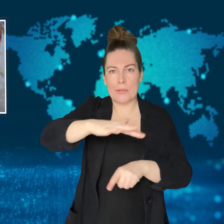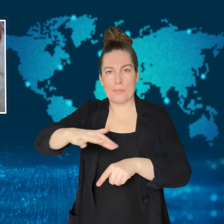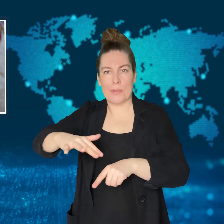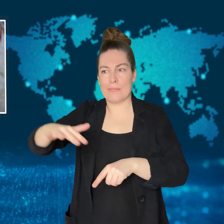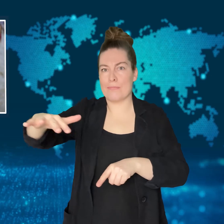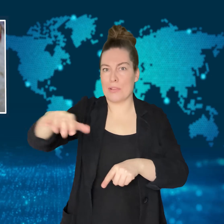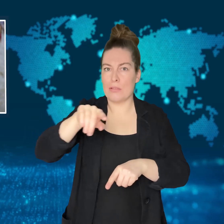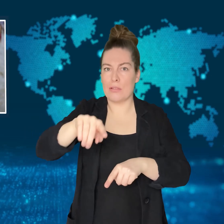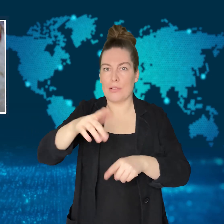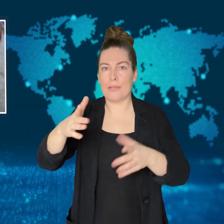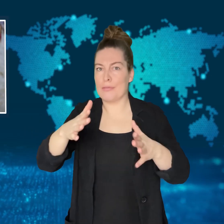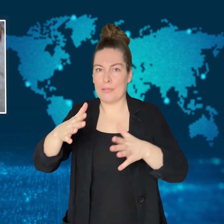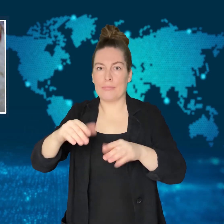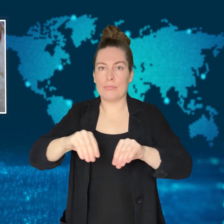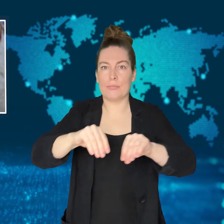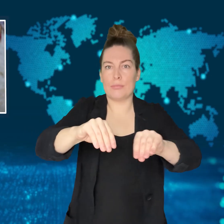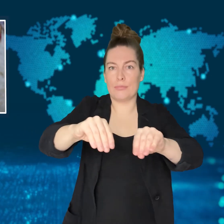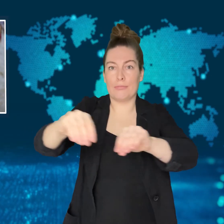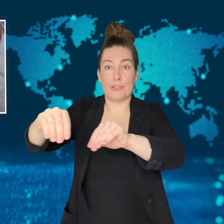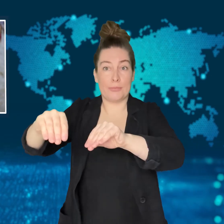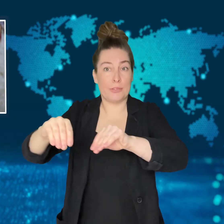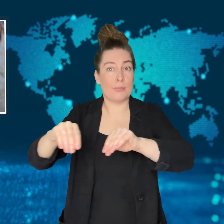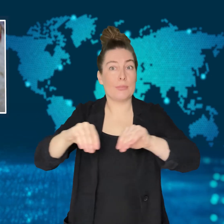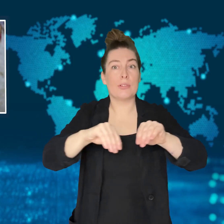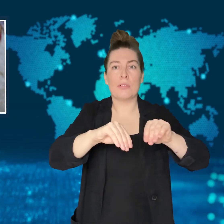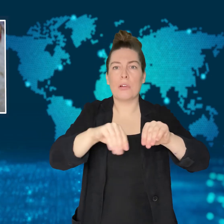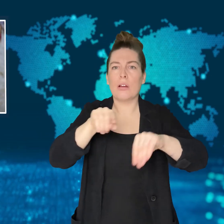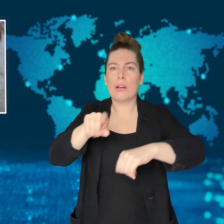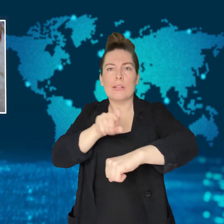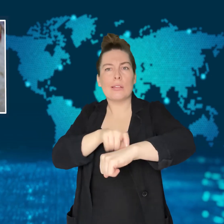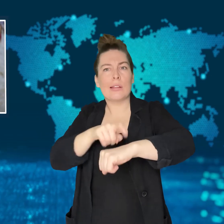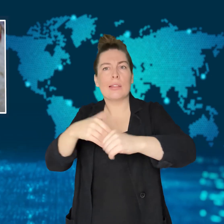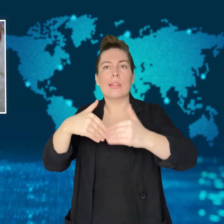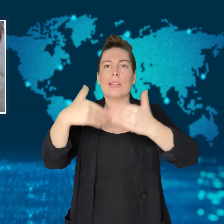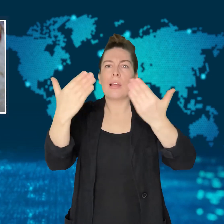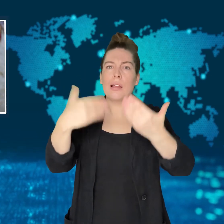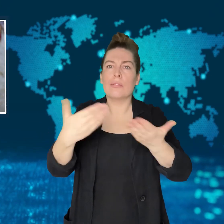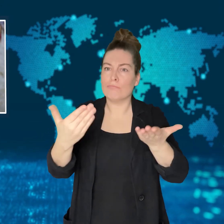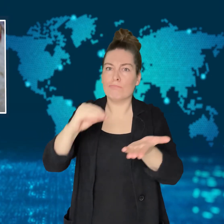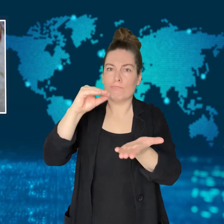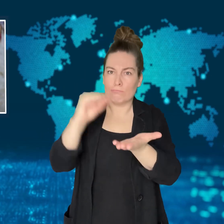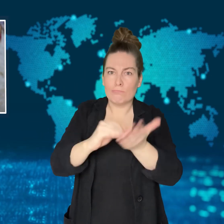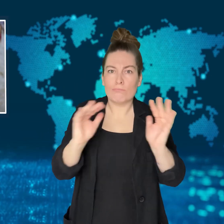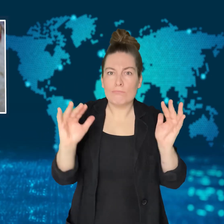The dates are determined by the astrological alignment of